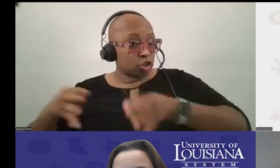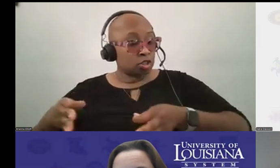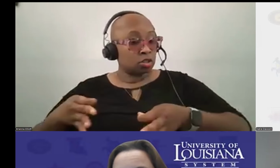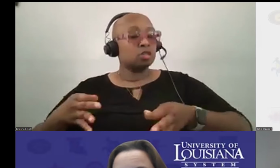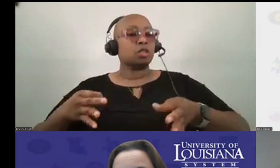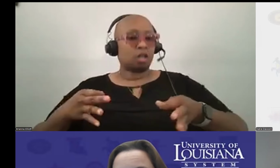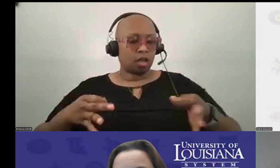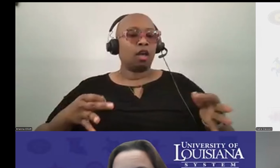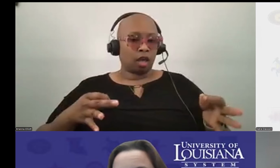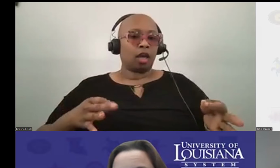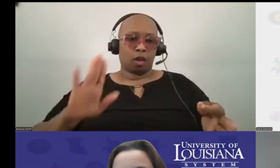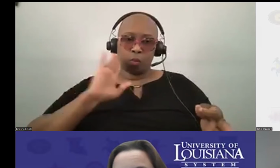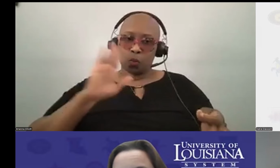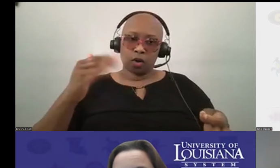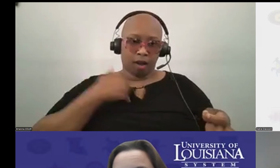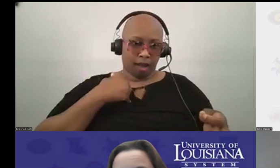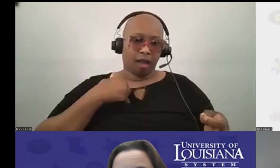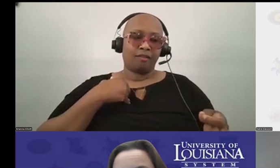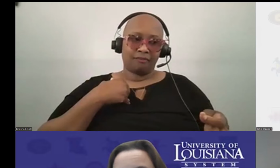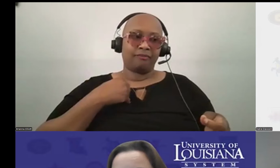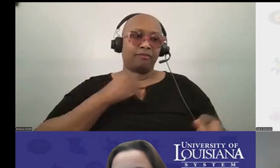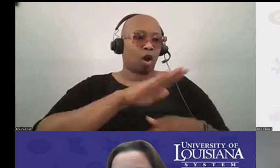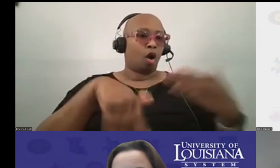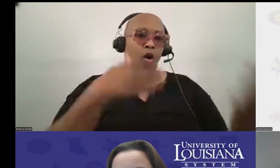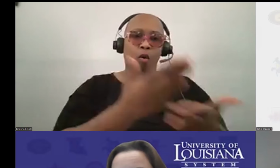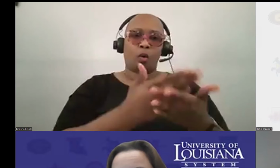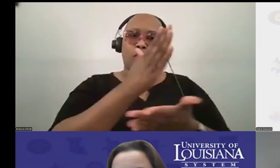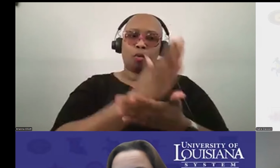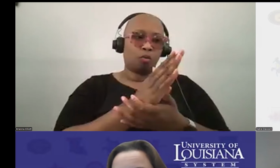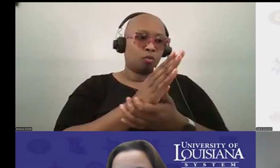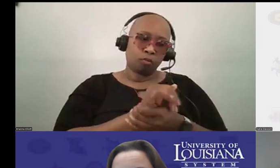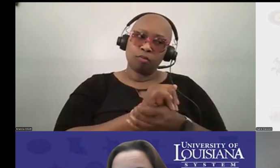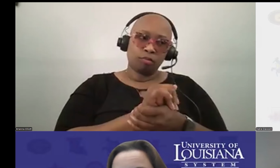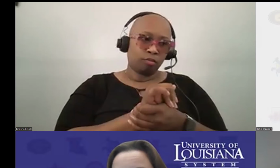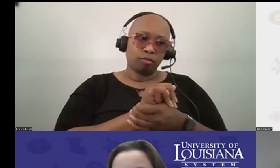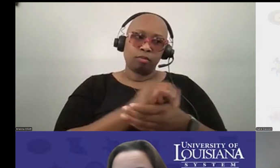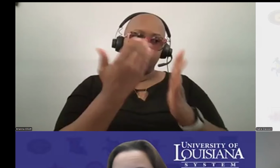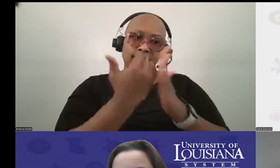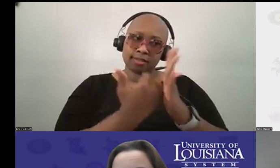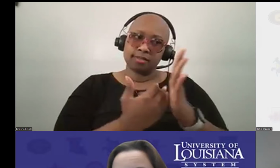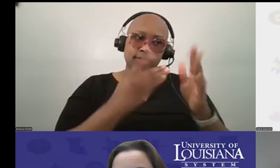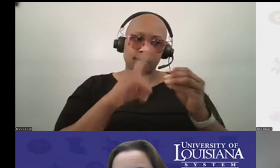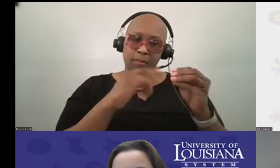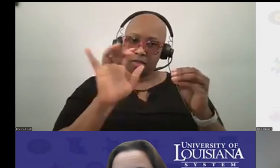this in our next webinar because you're absolutely right about that particular issue. So I didn't